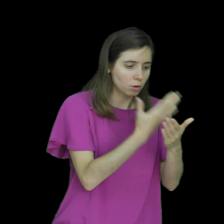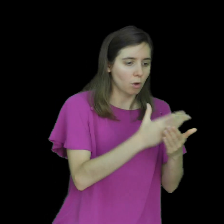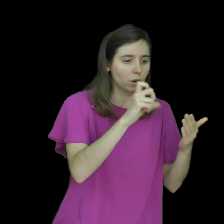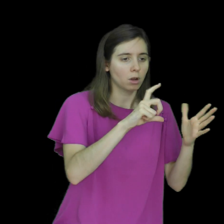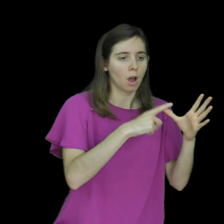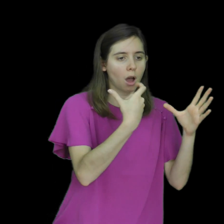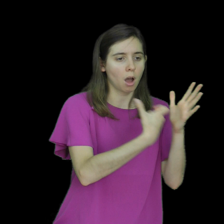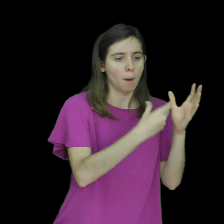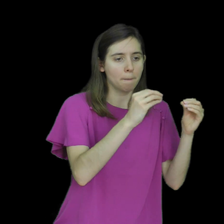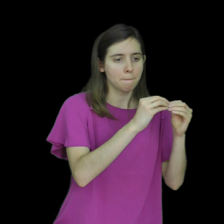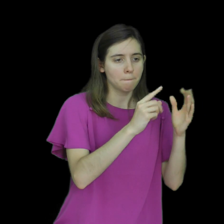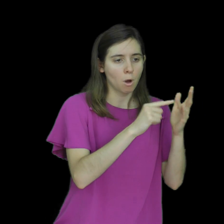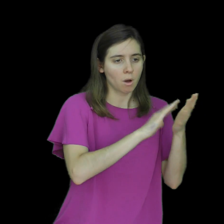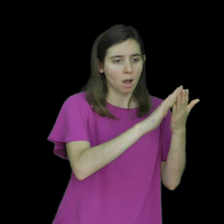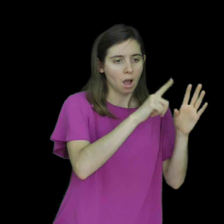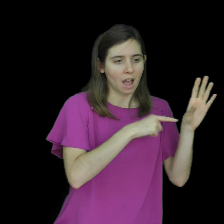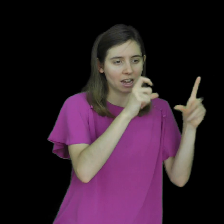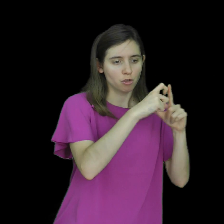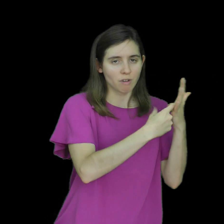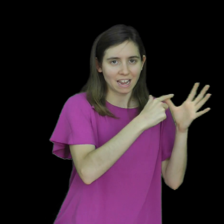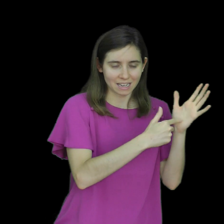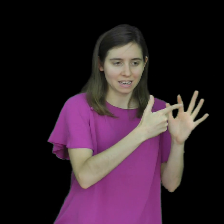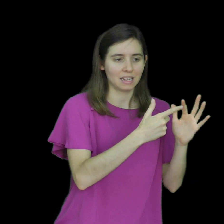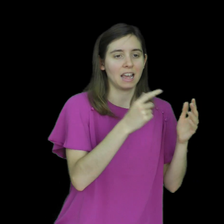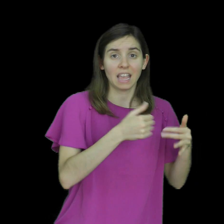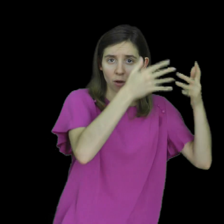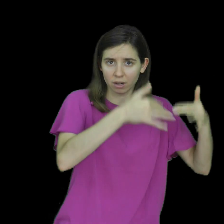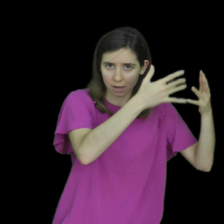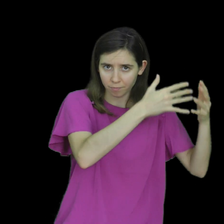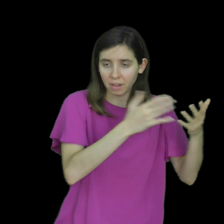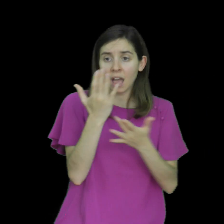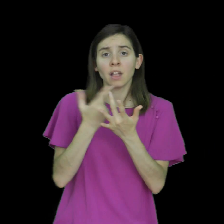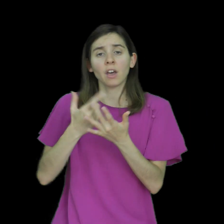exchanges. The other half ate a plant-based diet low in fat and sugar.